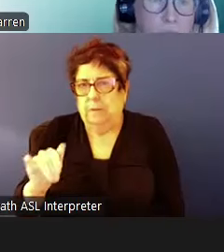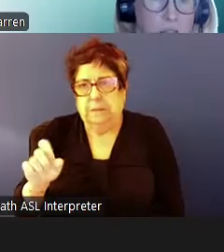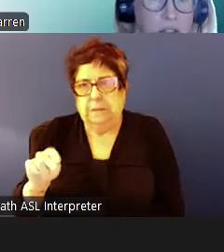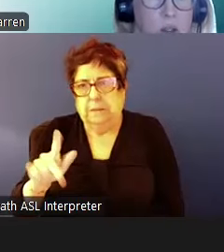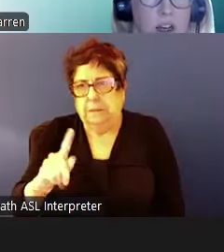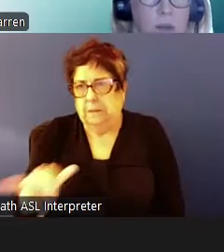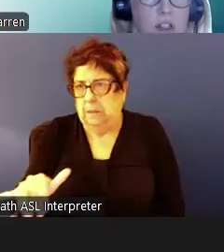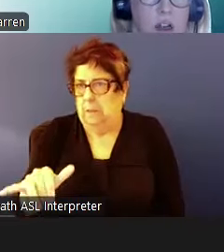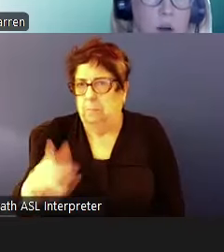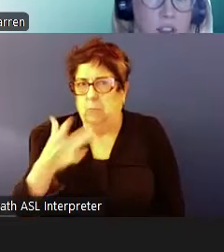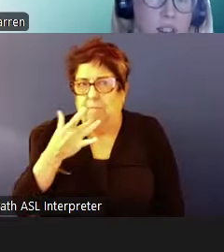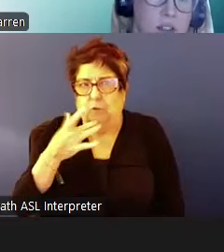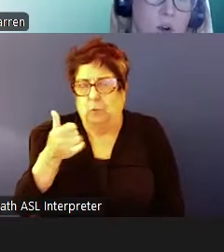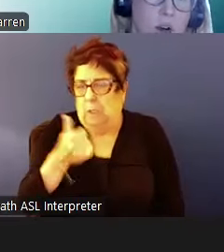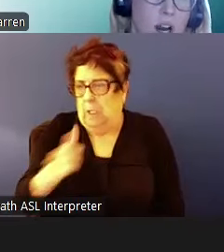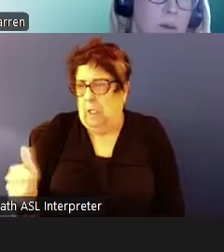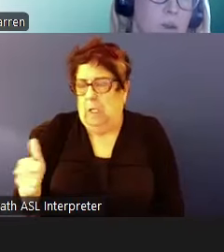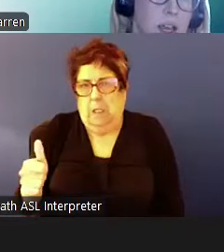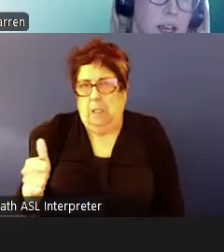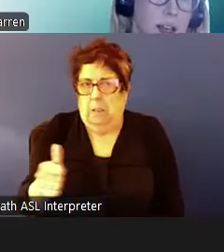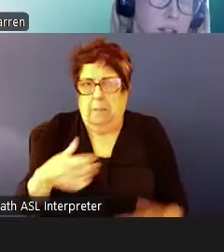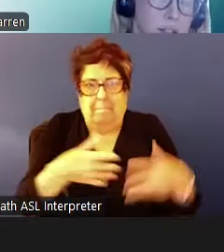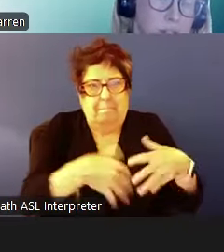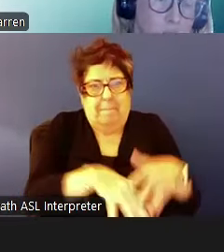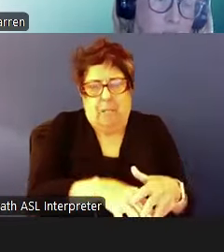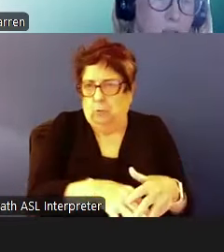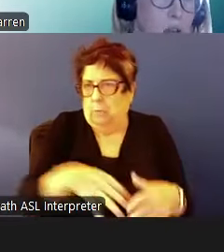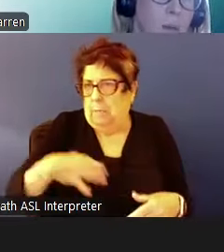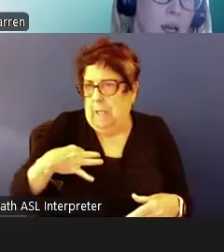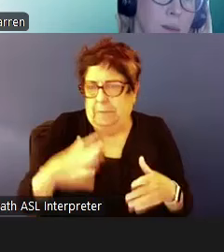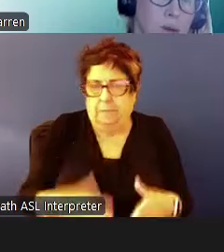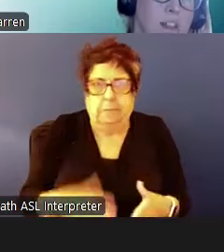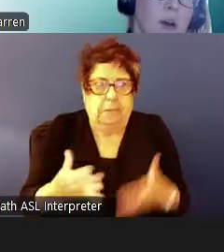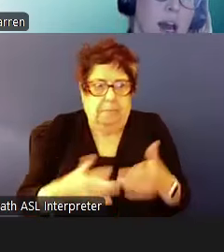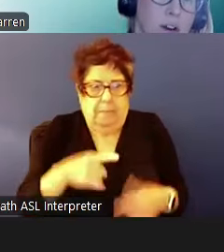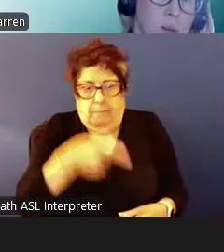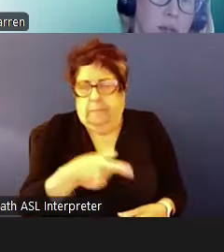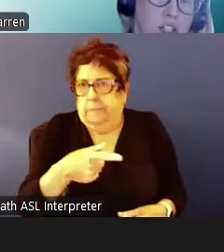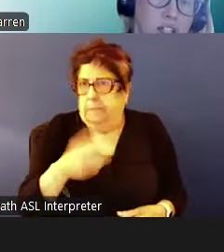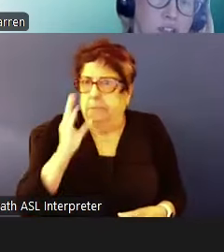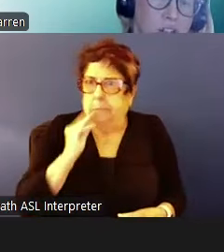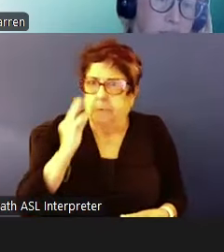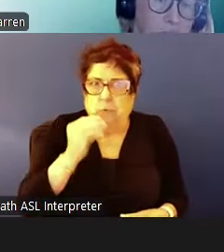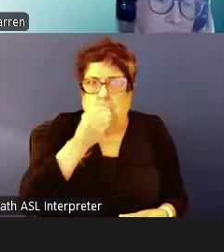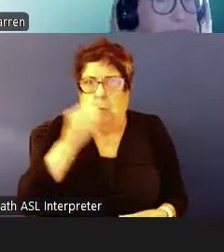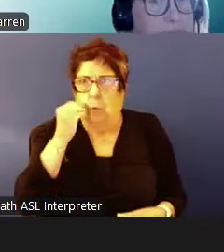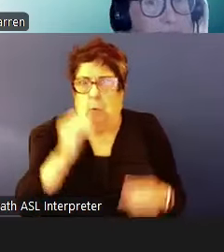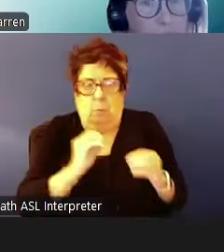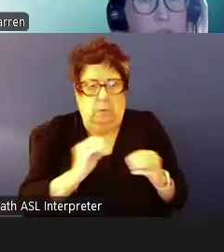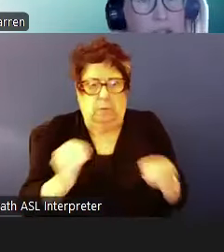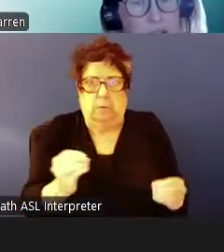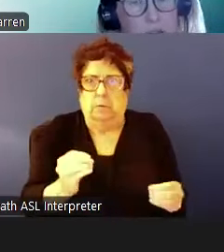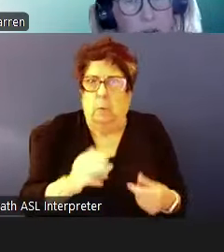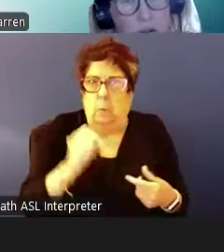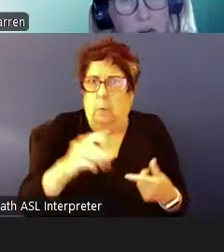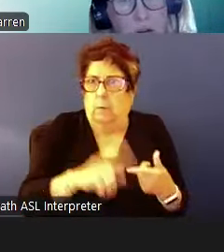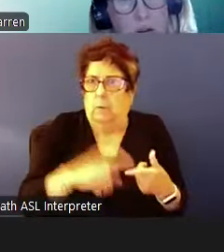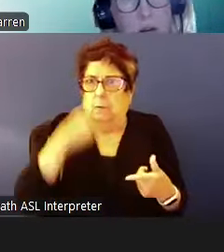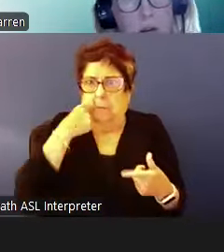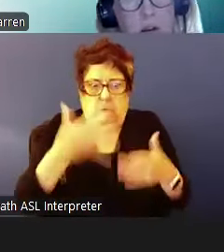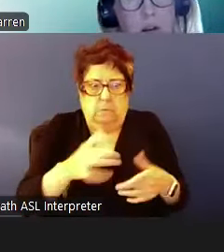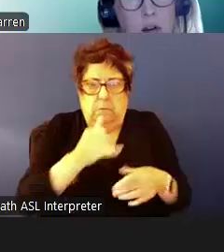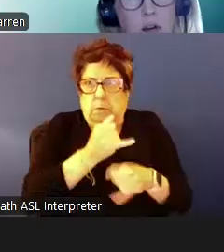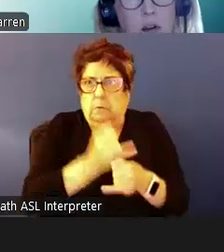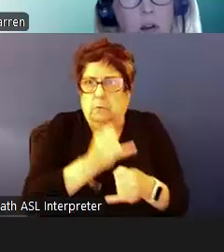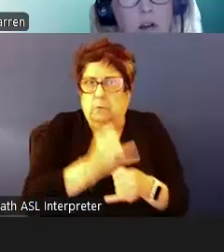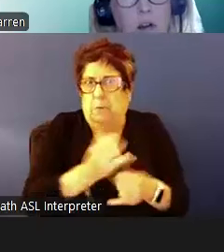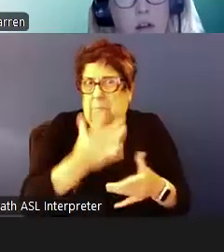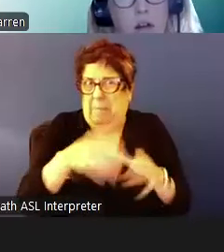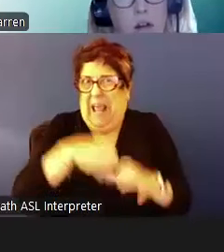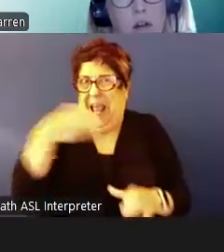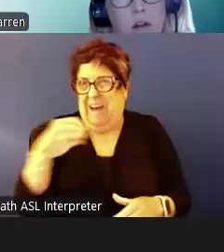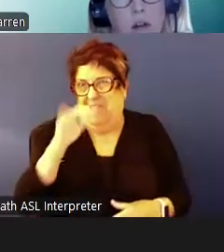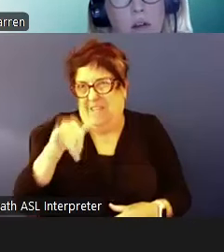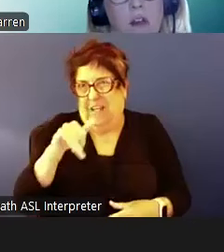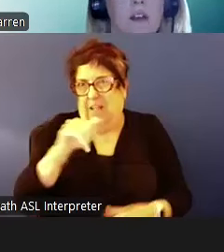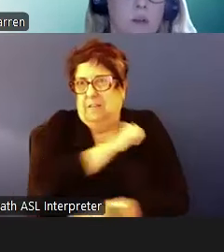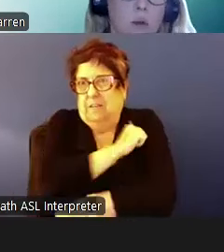applicants experiencing homelessness I be doing so out of the PHA jurisdiction. So,